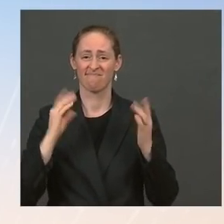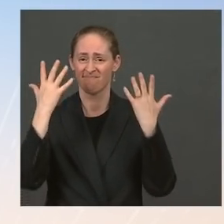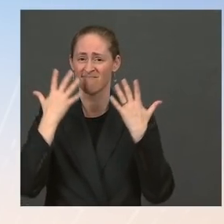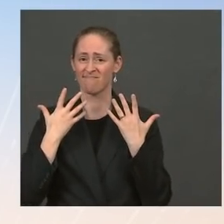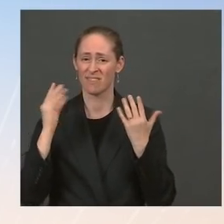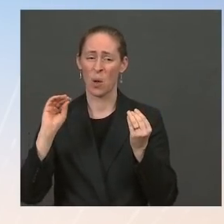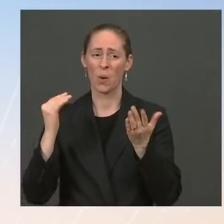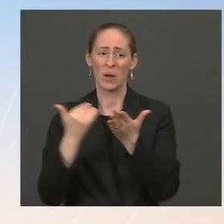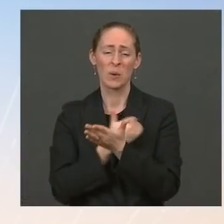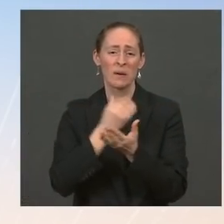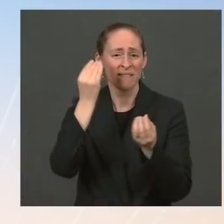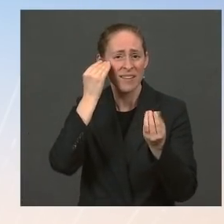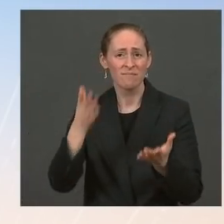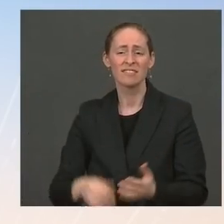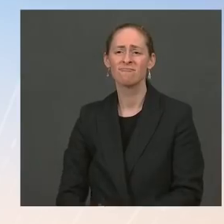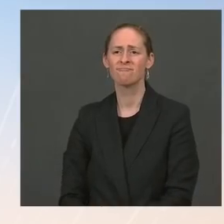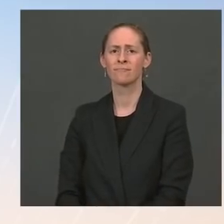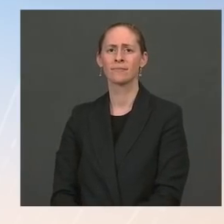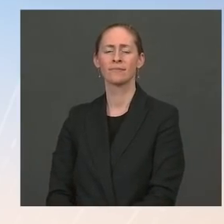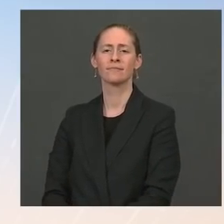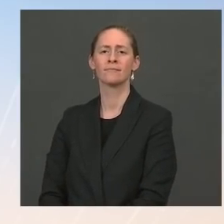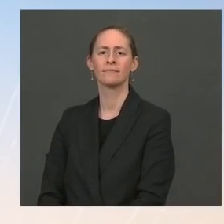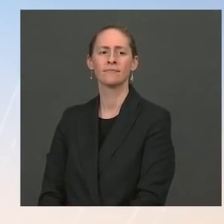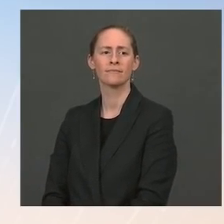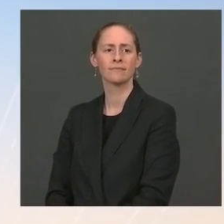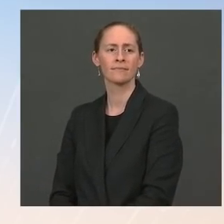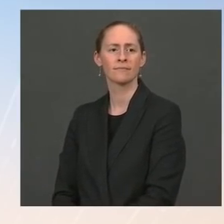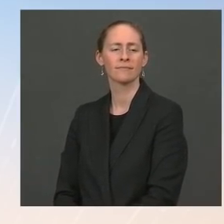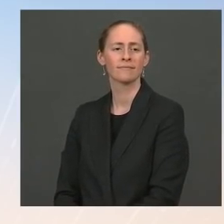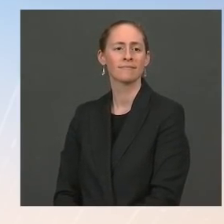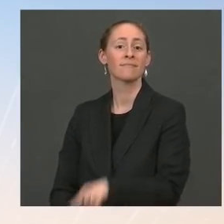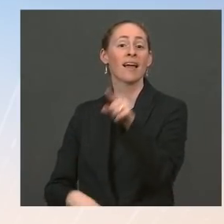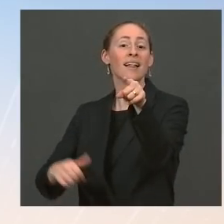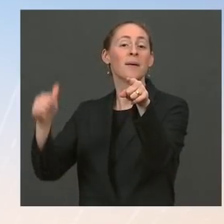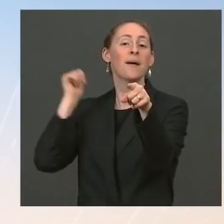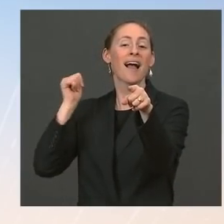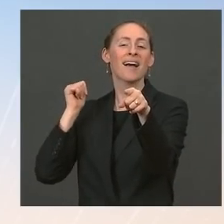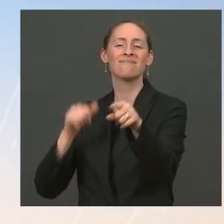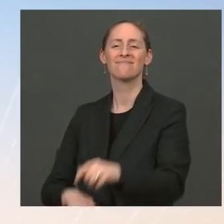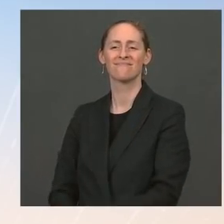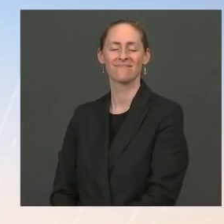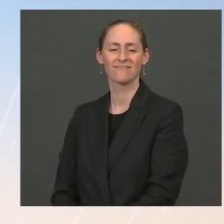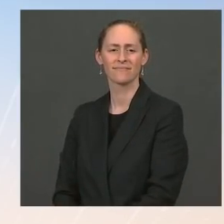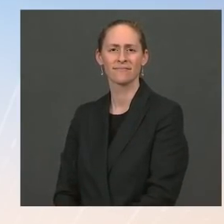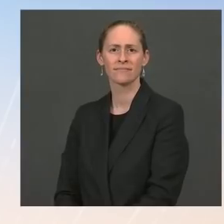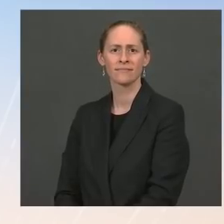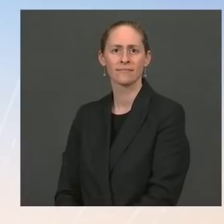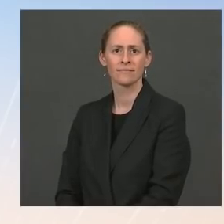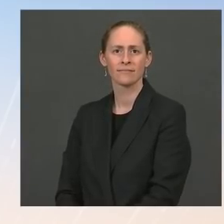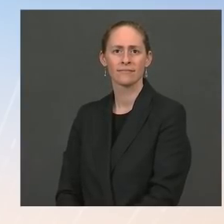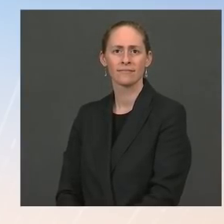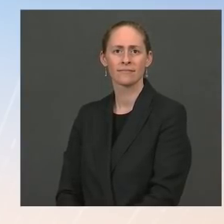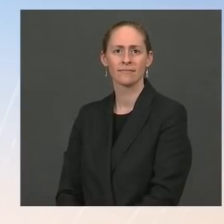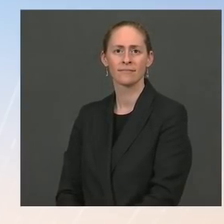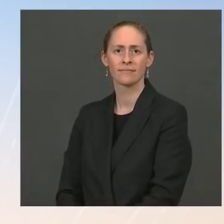at this moment. Go ahead, in the back. The Press: So, Russia said that recent conversations